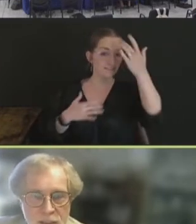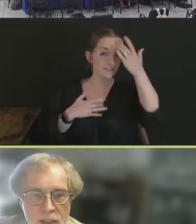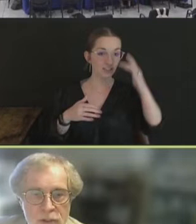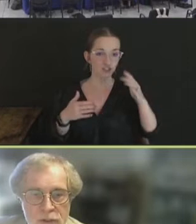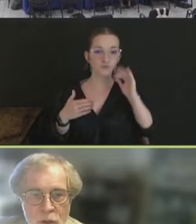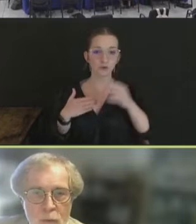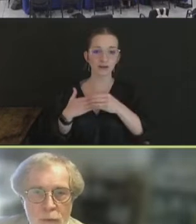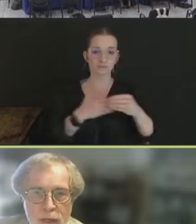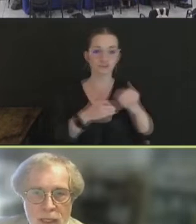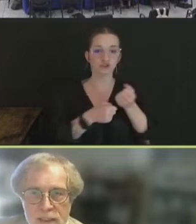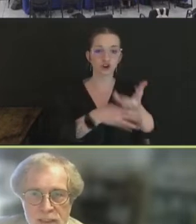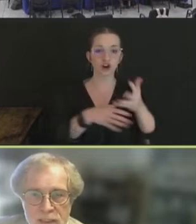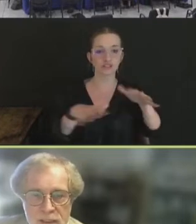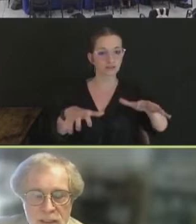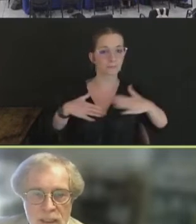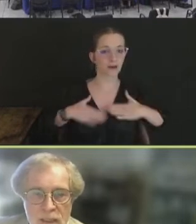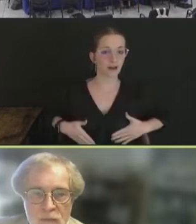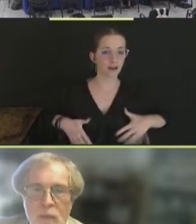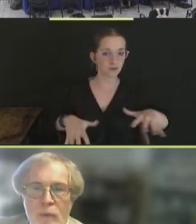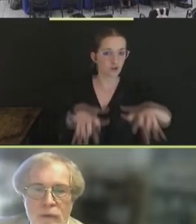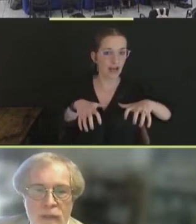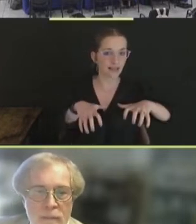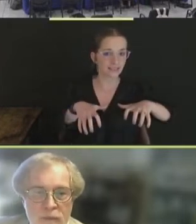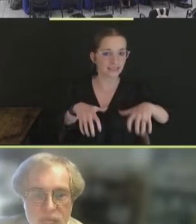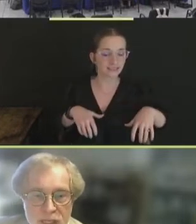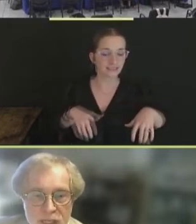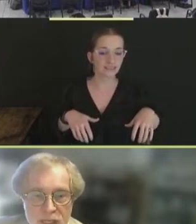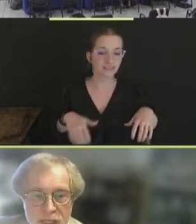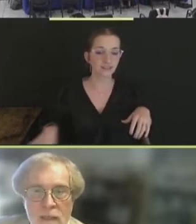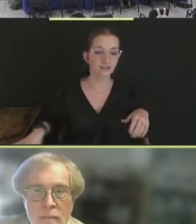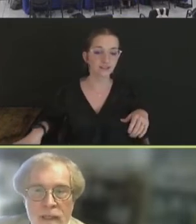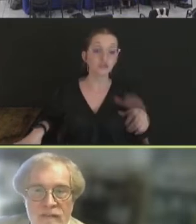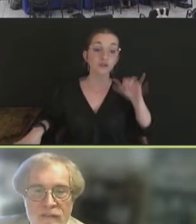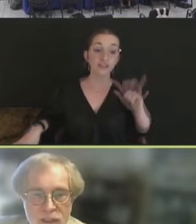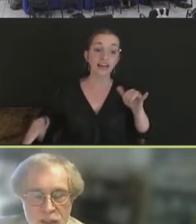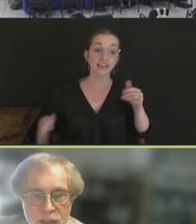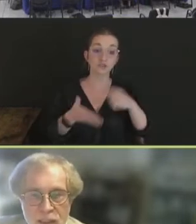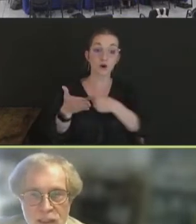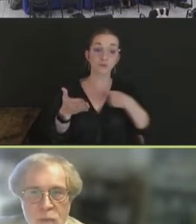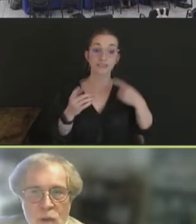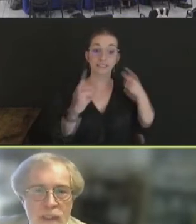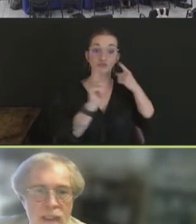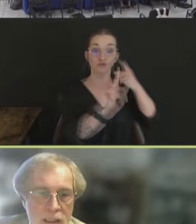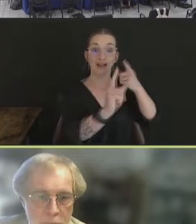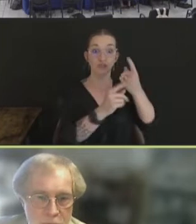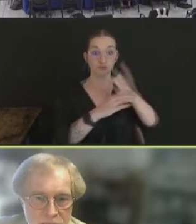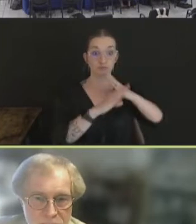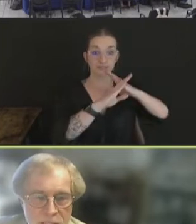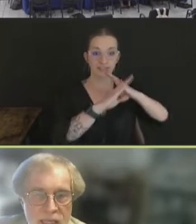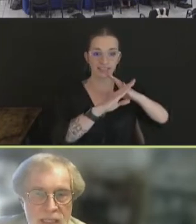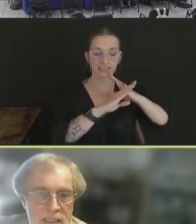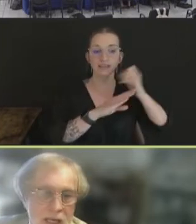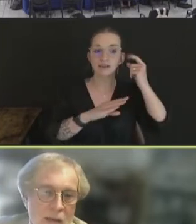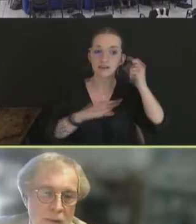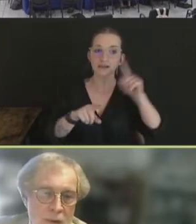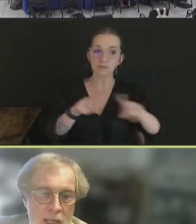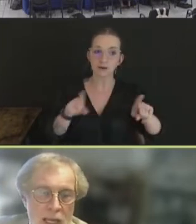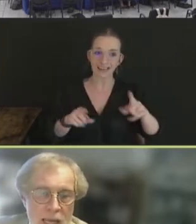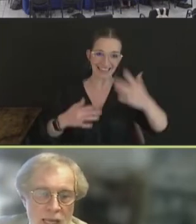So, paralysis is what we're trying to prevent. But infection is what we need to prevent and stop.